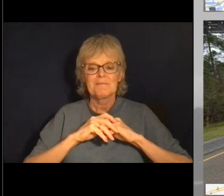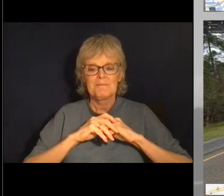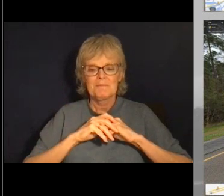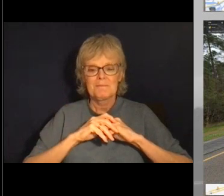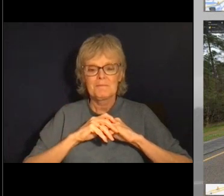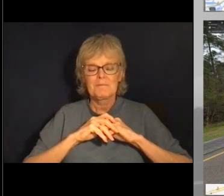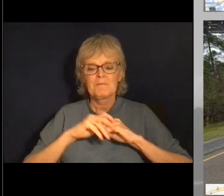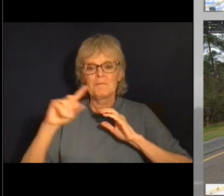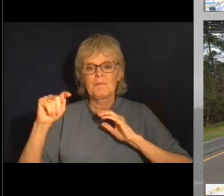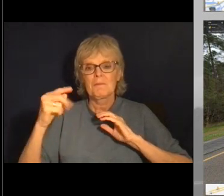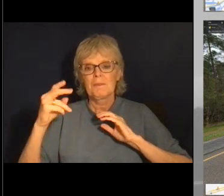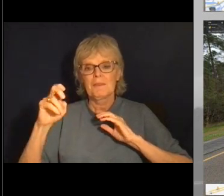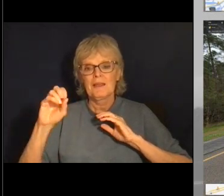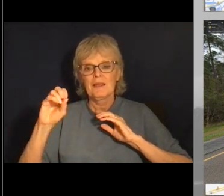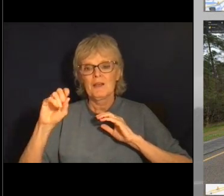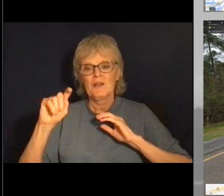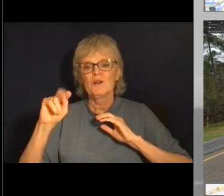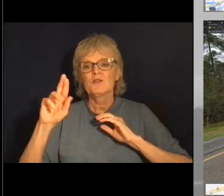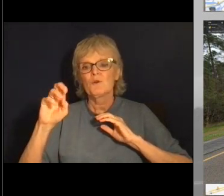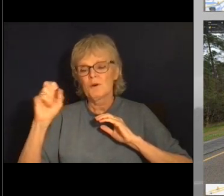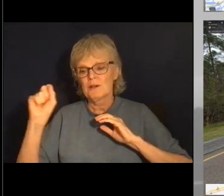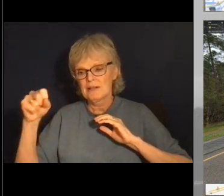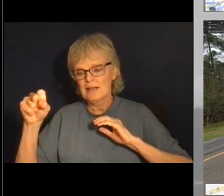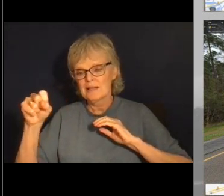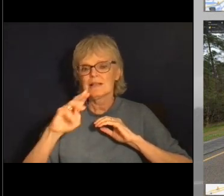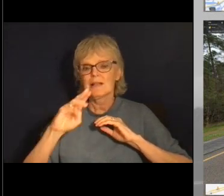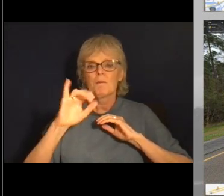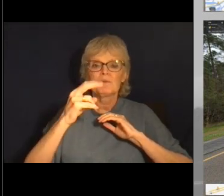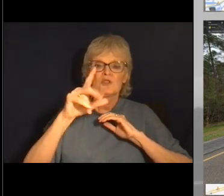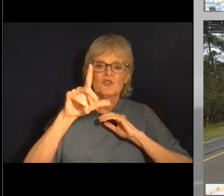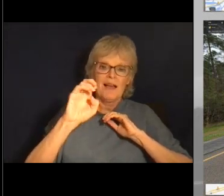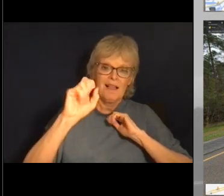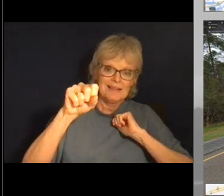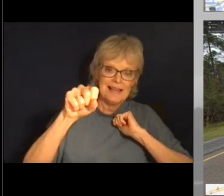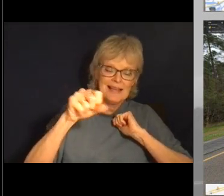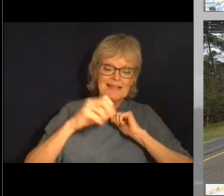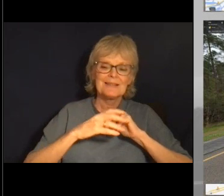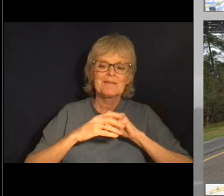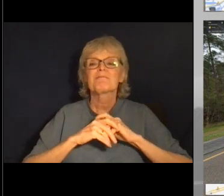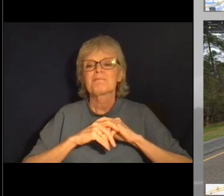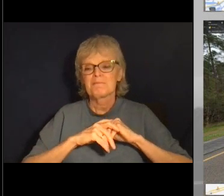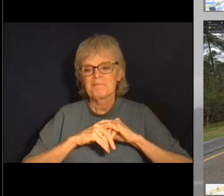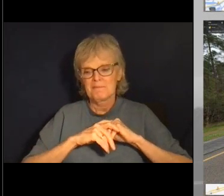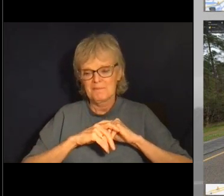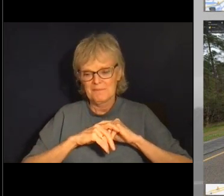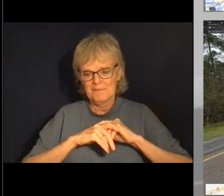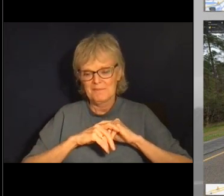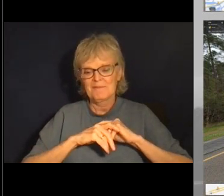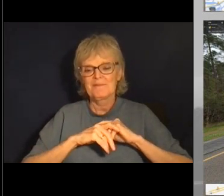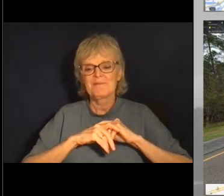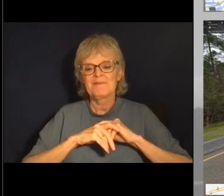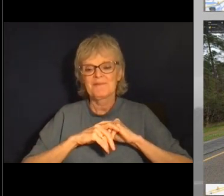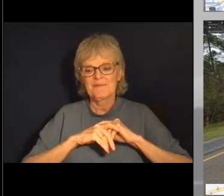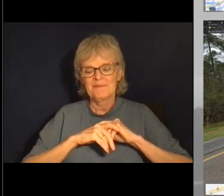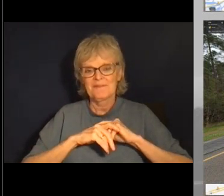Theodore says, "Definitely." Michelle says, "Yes." (Katherine and Sean speaks over each other) Yeah.